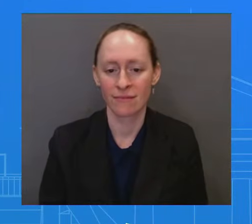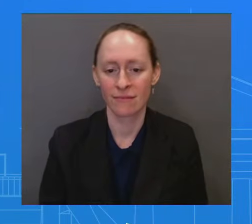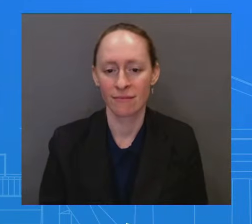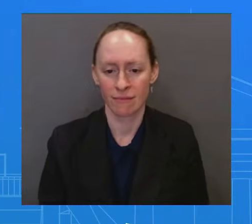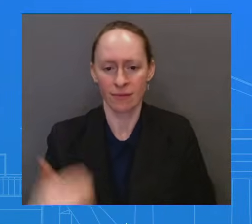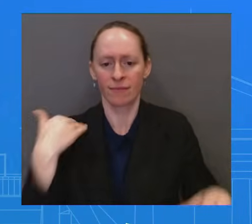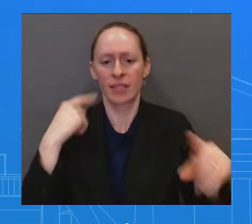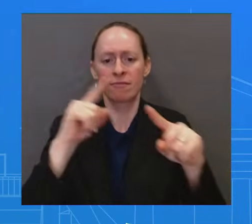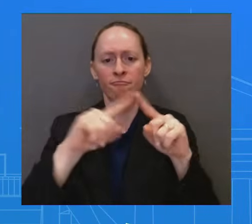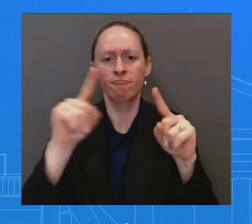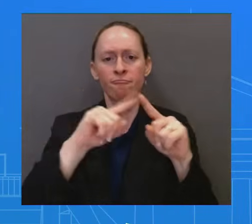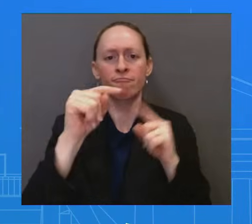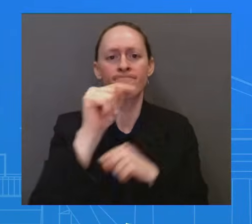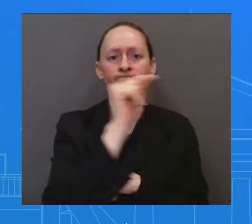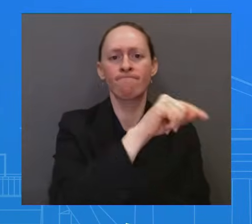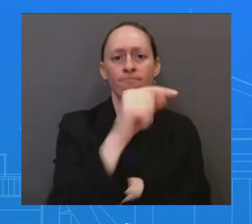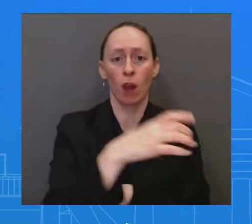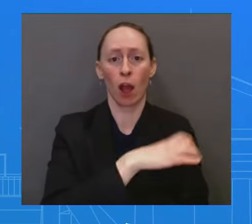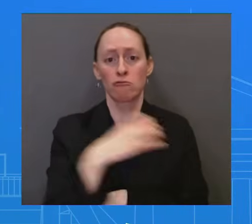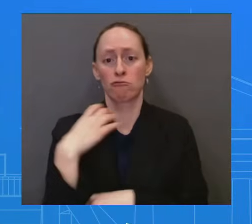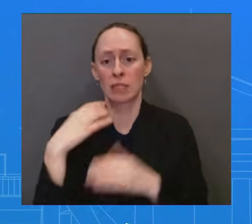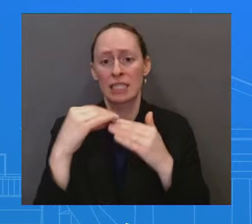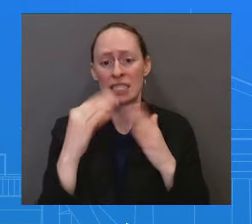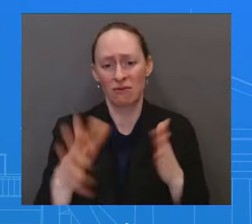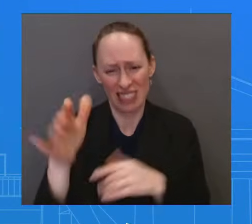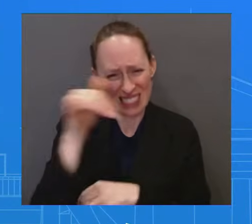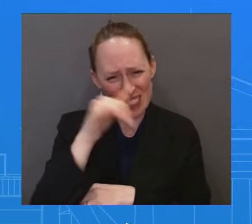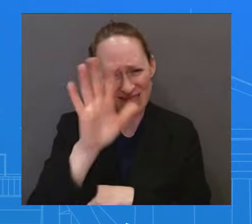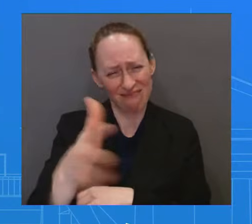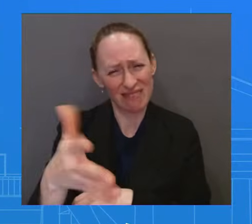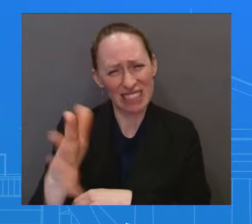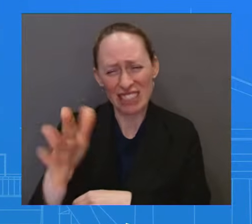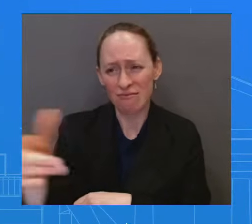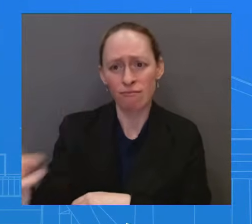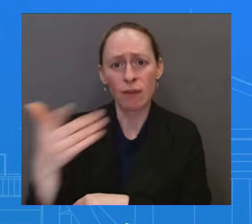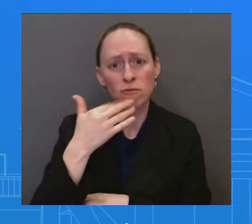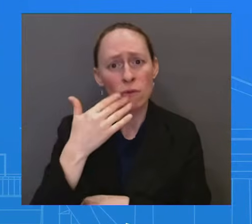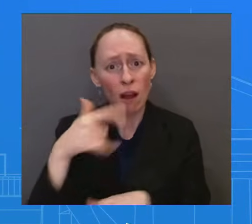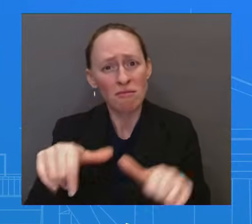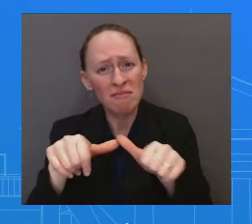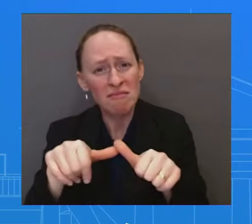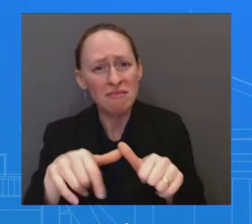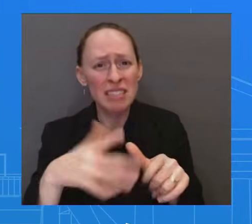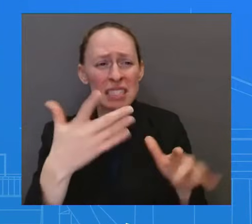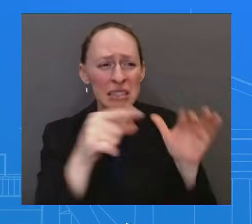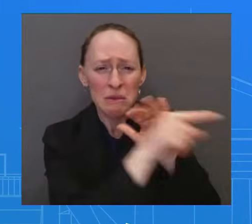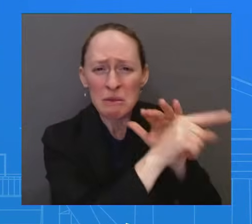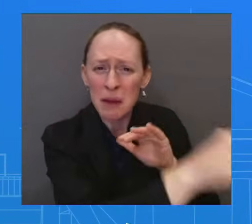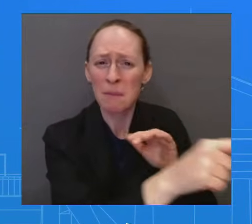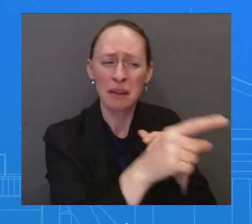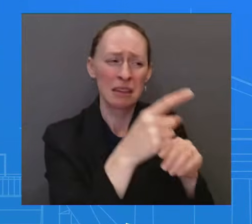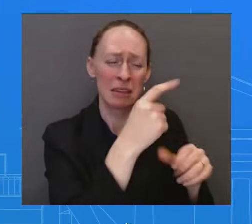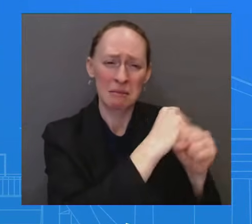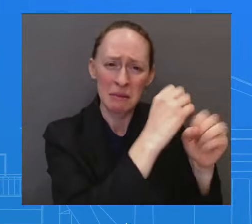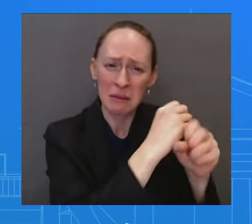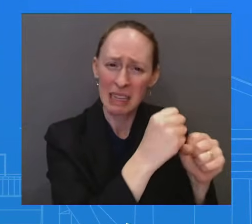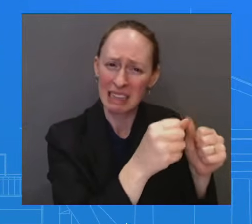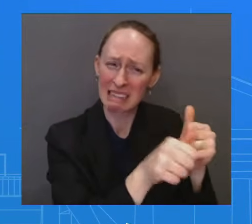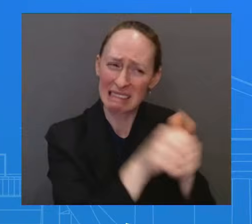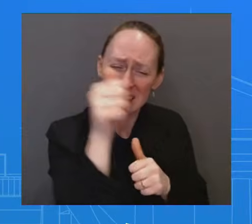what Israel has agreed to in terms of moving to lower-intensity conflict in Gaza? And have they agreed with you on a timetable?